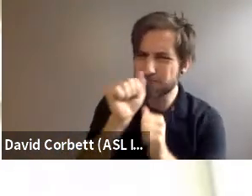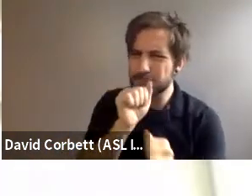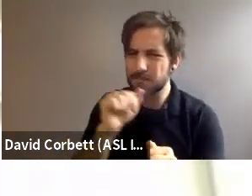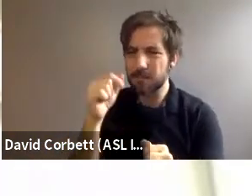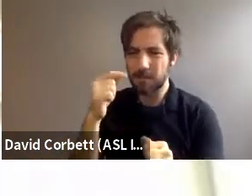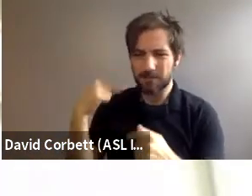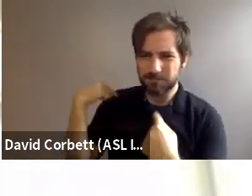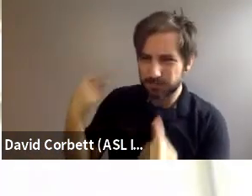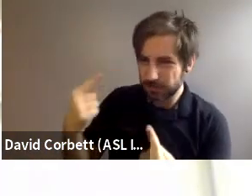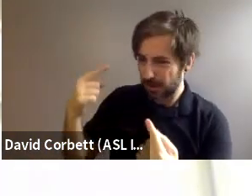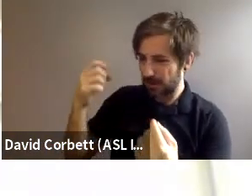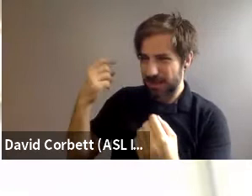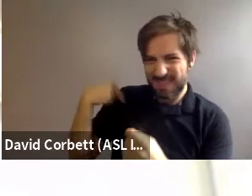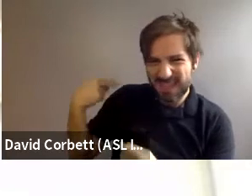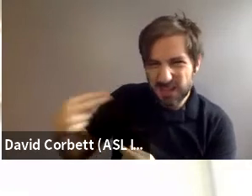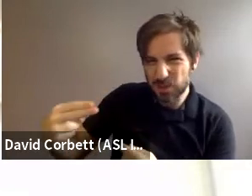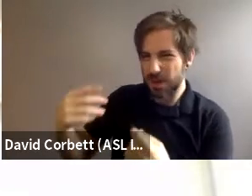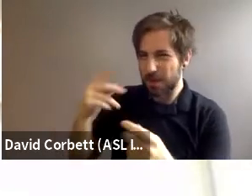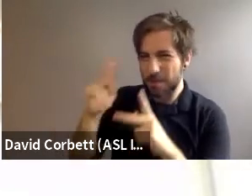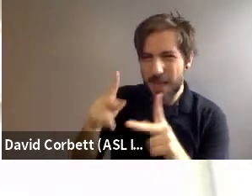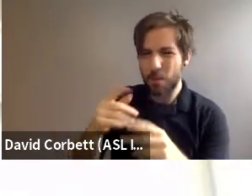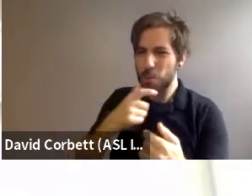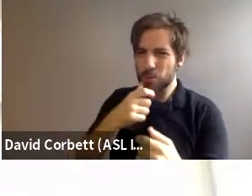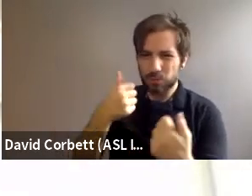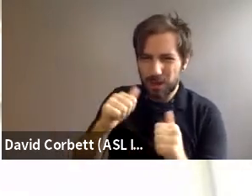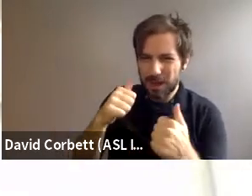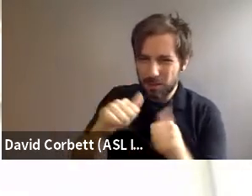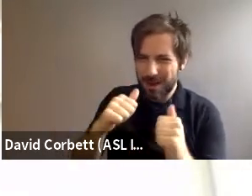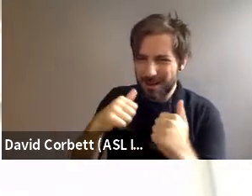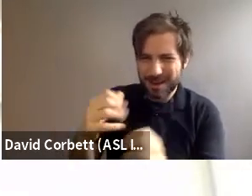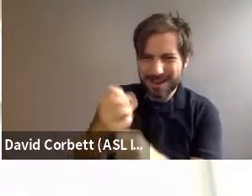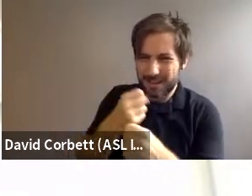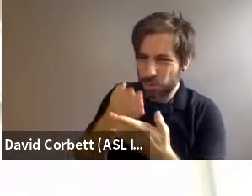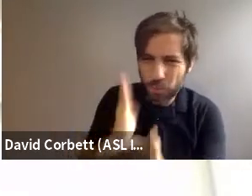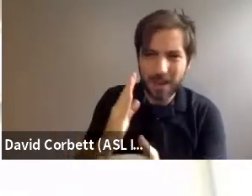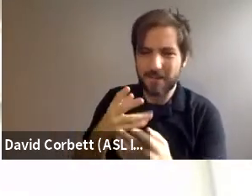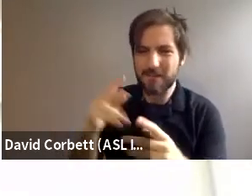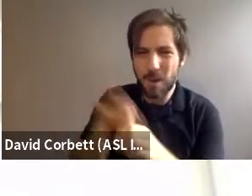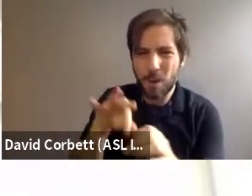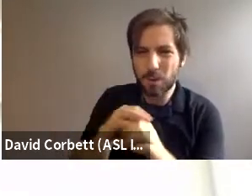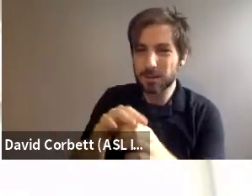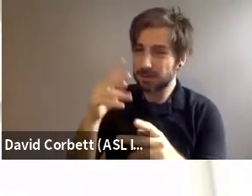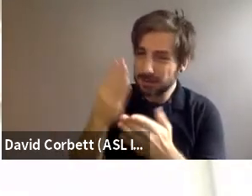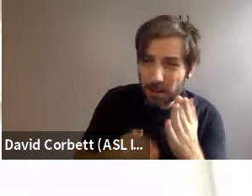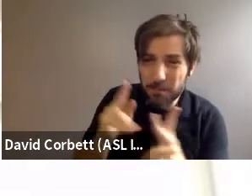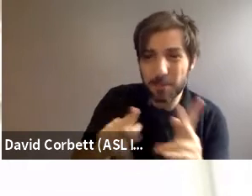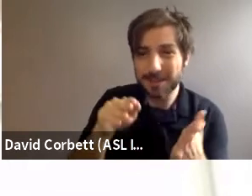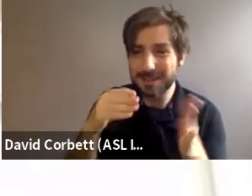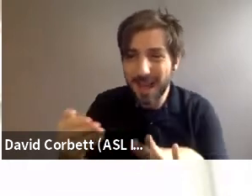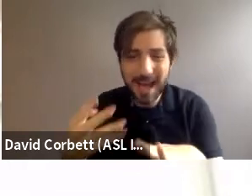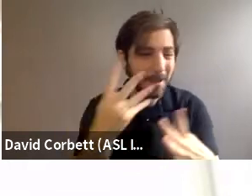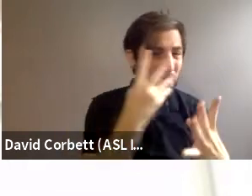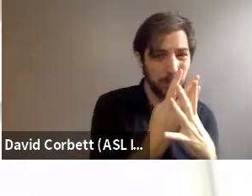beaten, imprisoned, and some even given their lives, this is not just a right, this is our